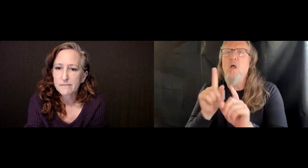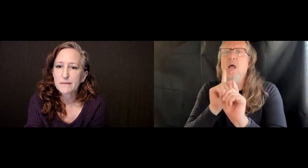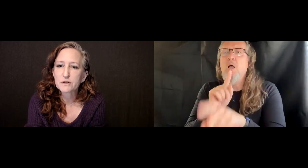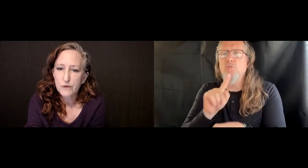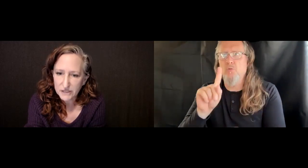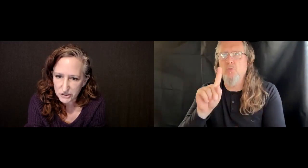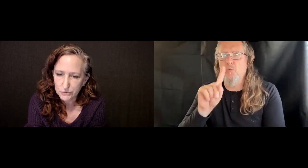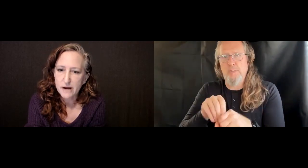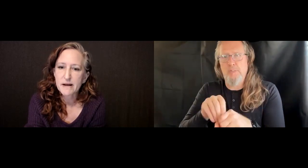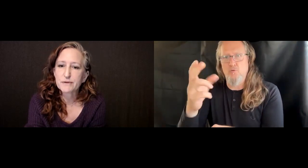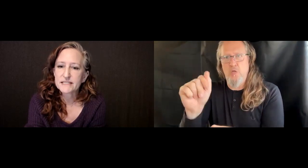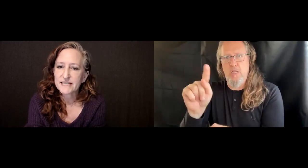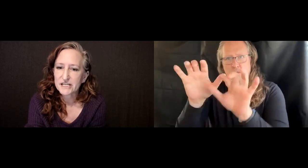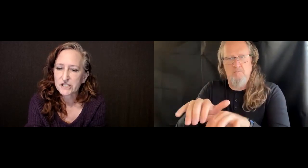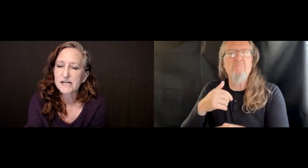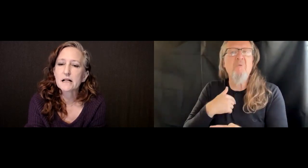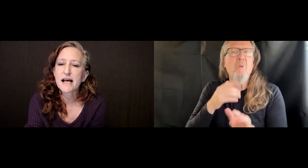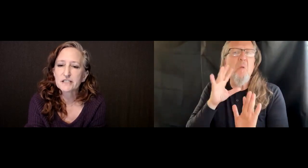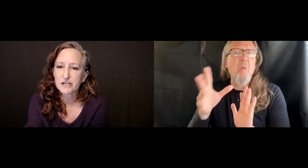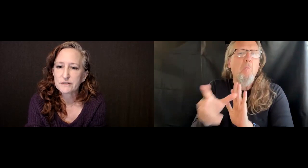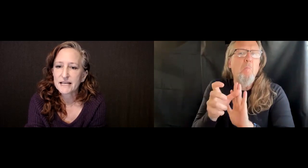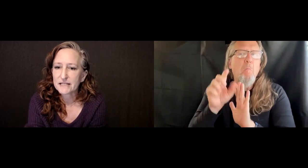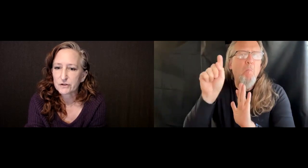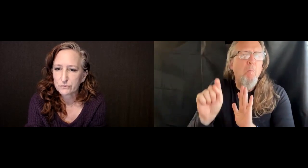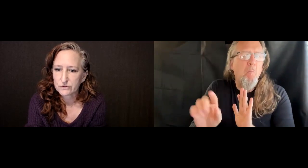Throughout my presentation, and I'll ask you to answer through the chat, and I may make comments on several of your posts at the very end.